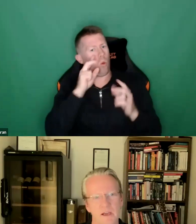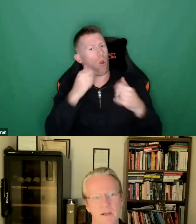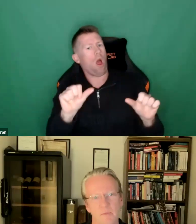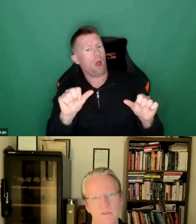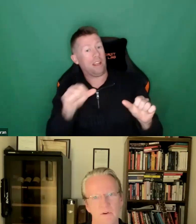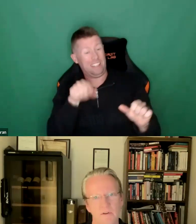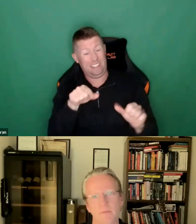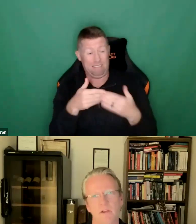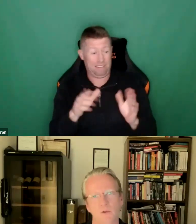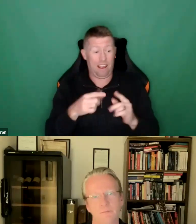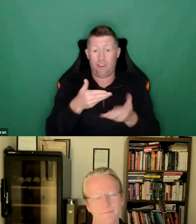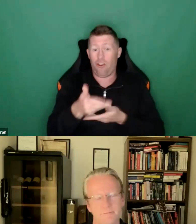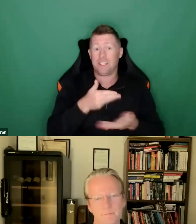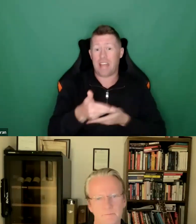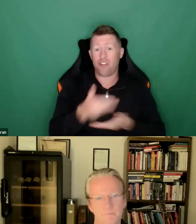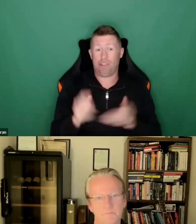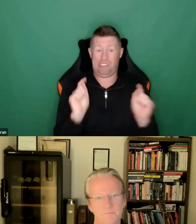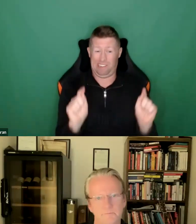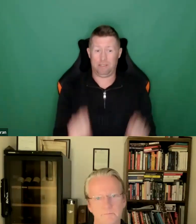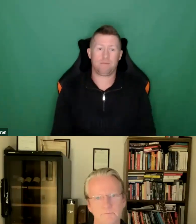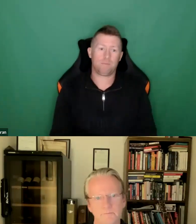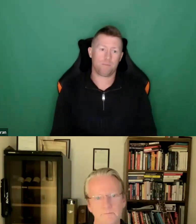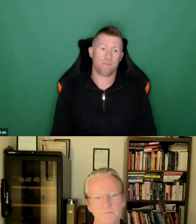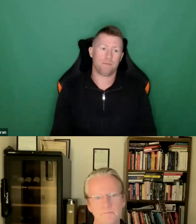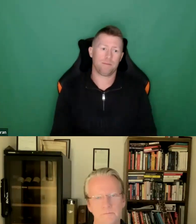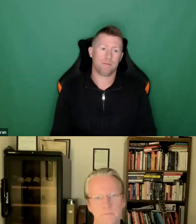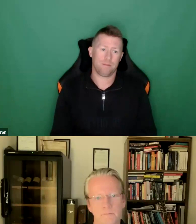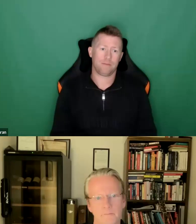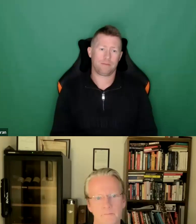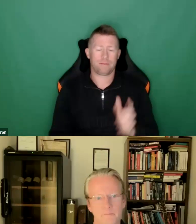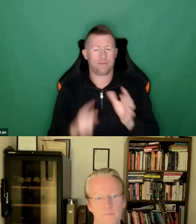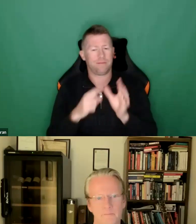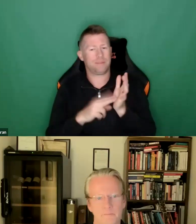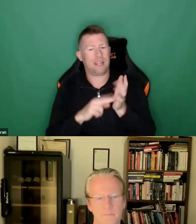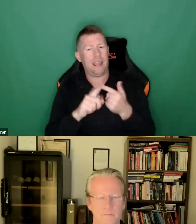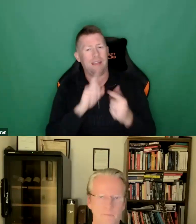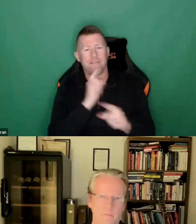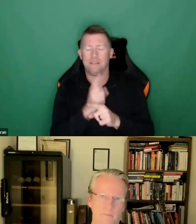begin with the same question that we started more than a year ago, what would Australian